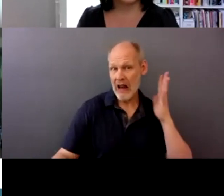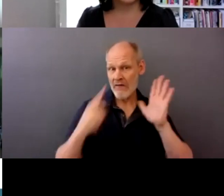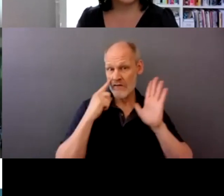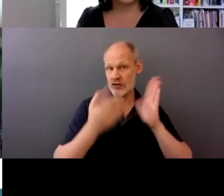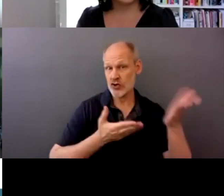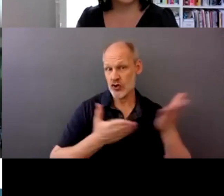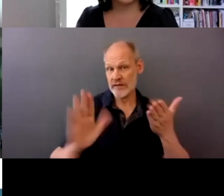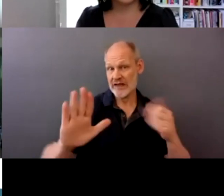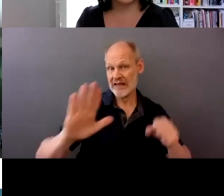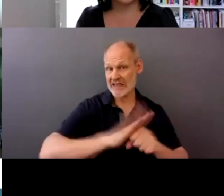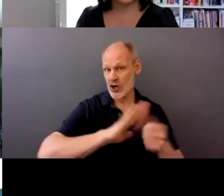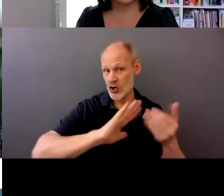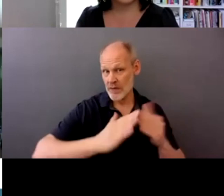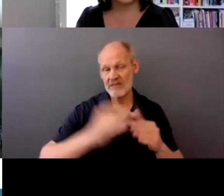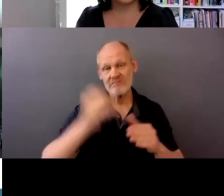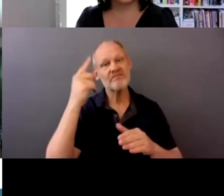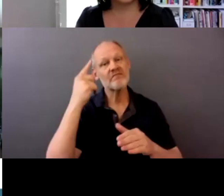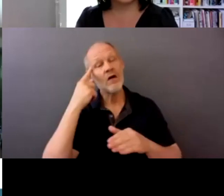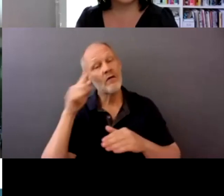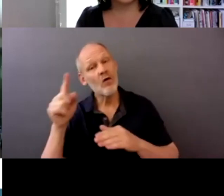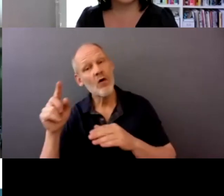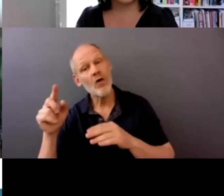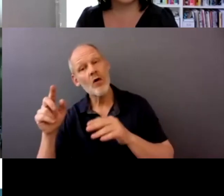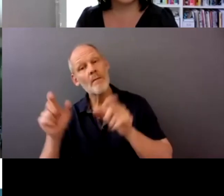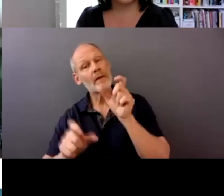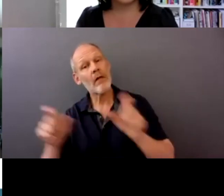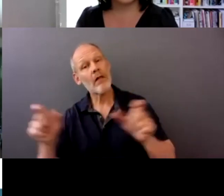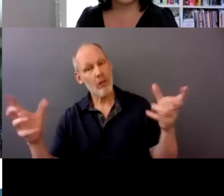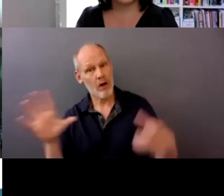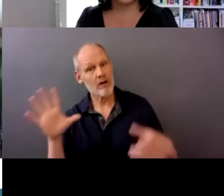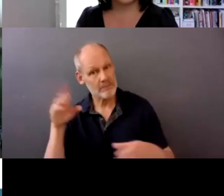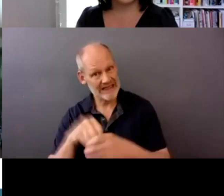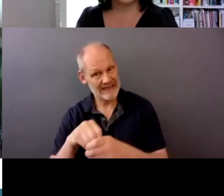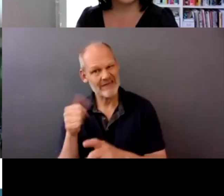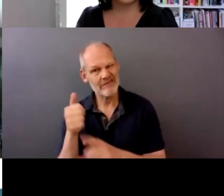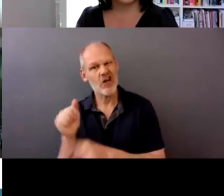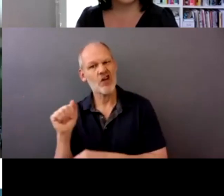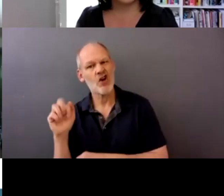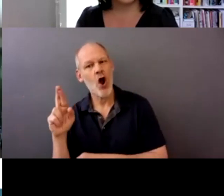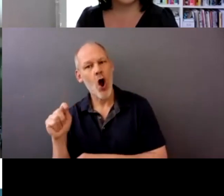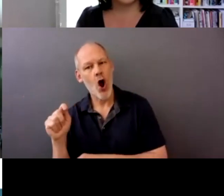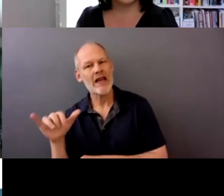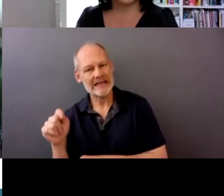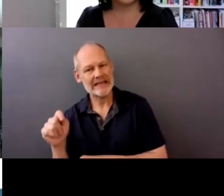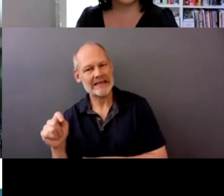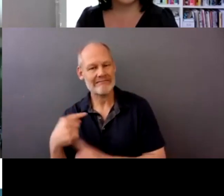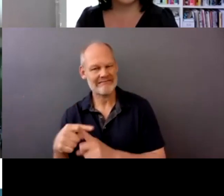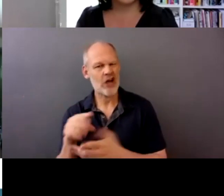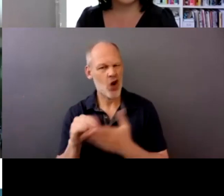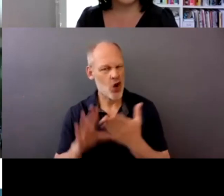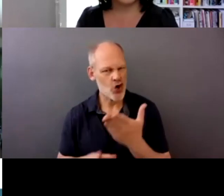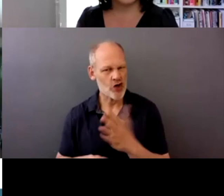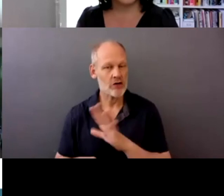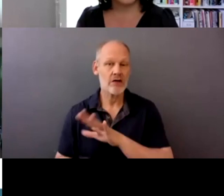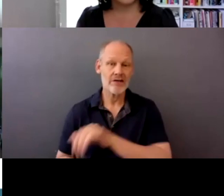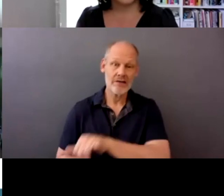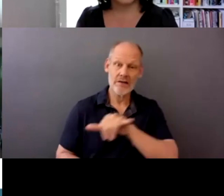those who want to participate as artist or as learners but also just audiences in inclusion,